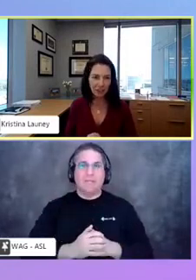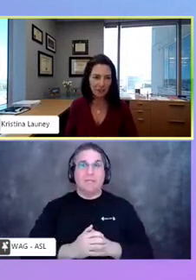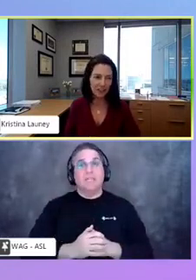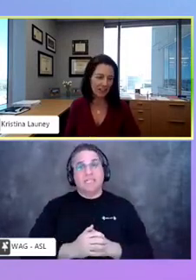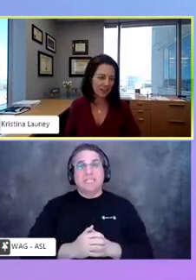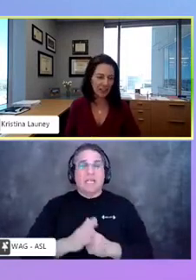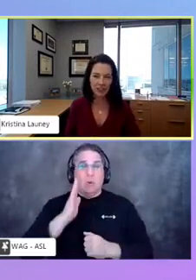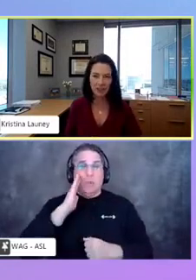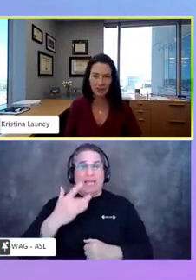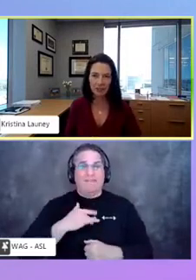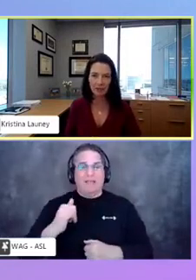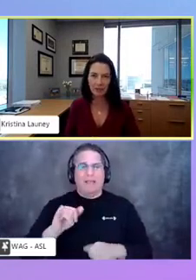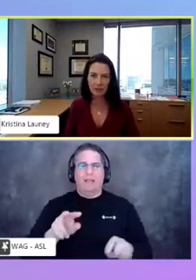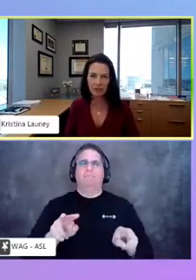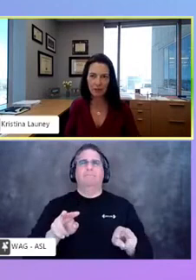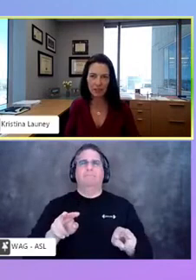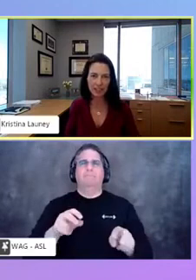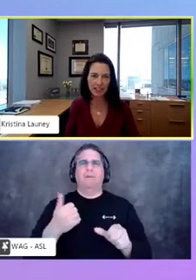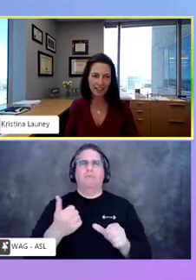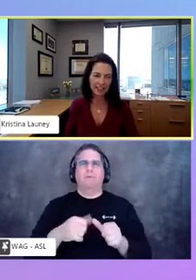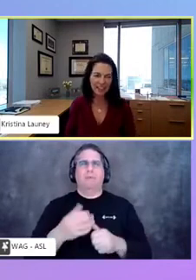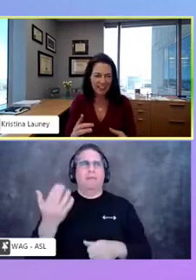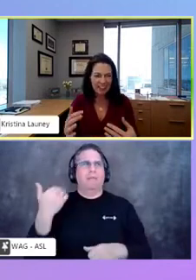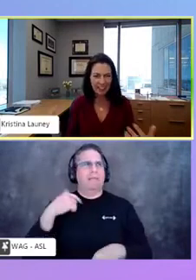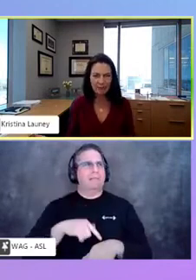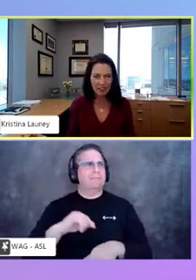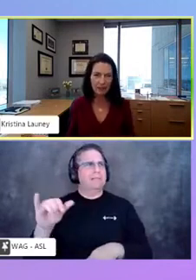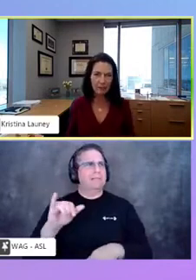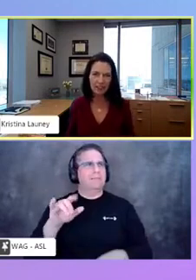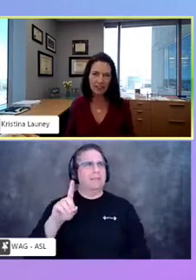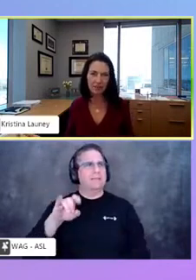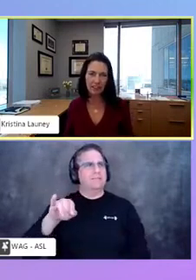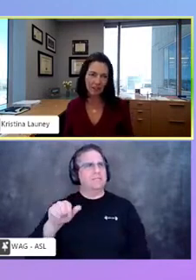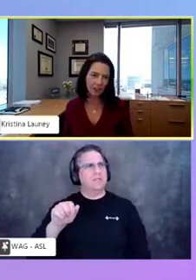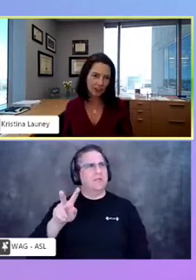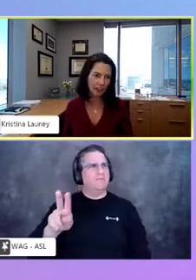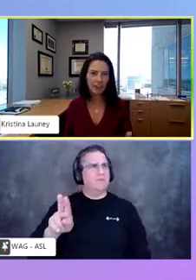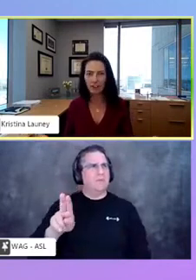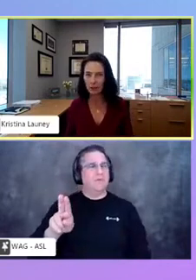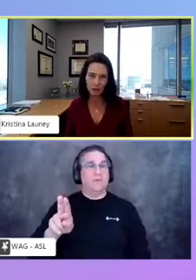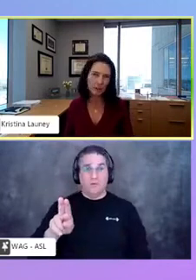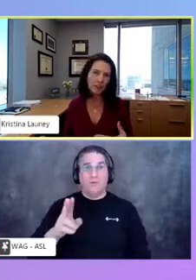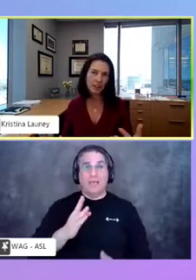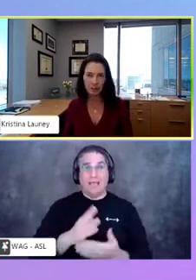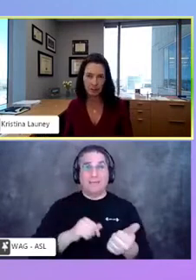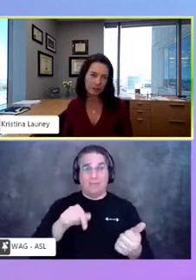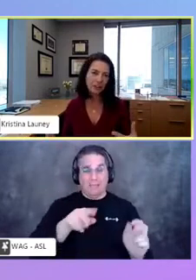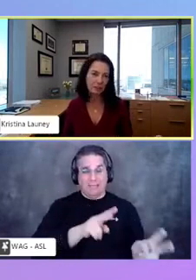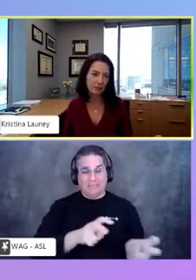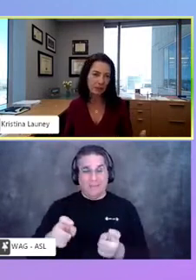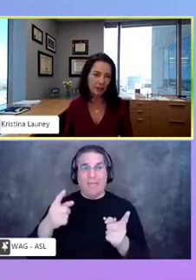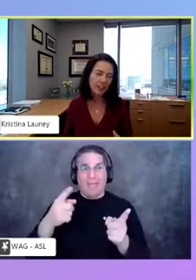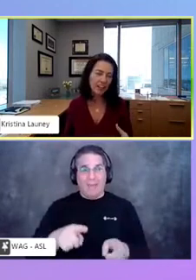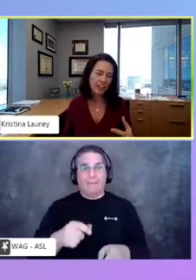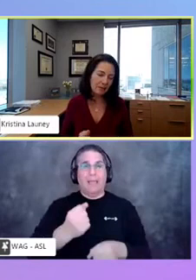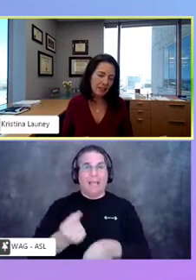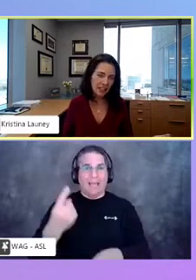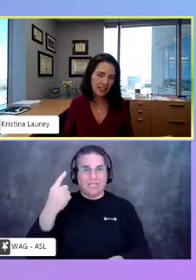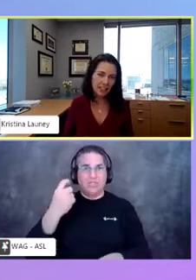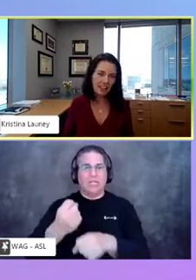Hi, thanks Phil. Thanks for having me back again. We're going to feel a little bit of deja Vu as I was when I was